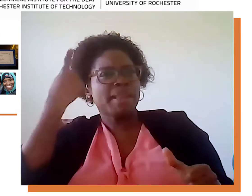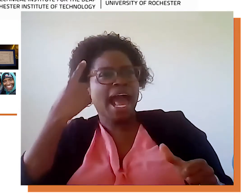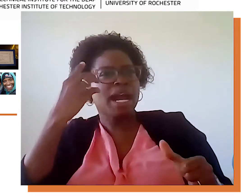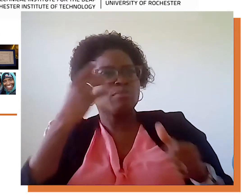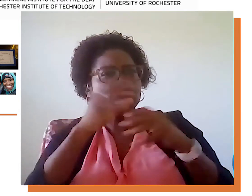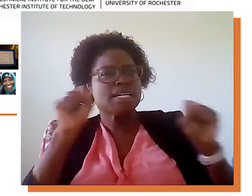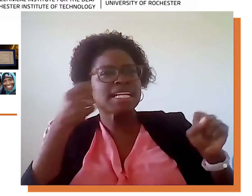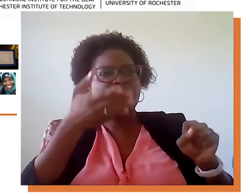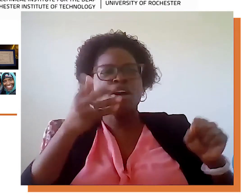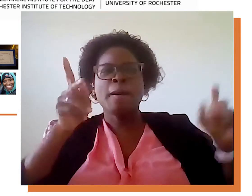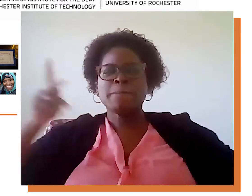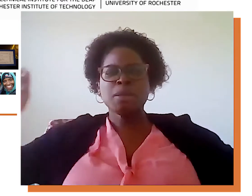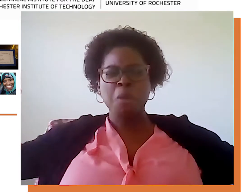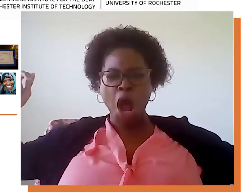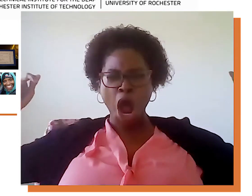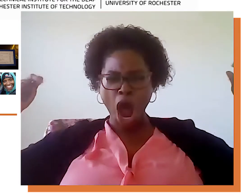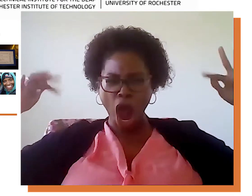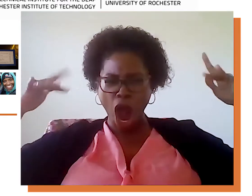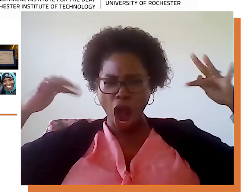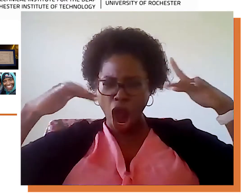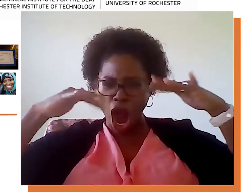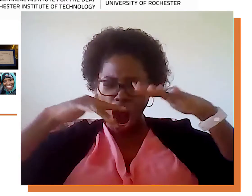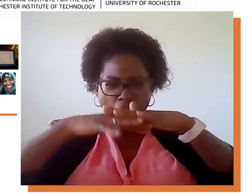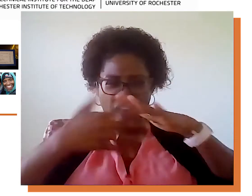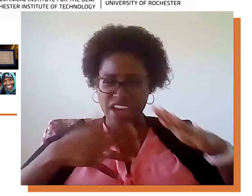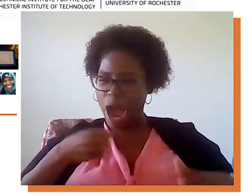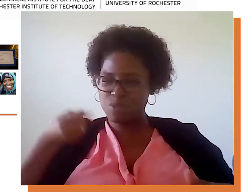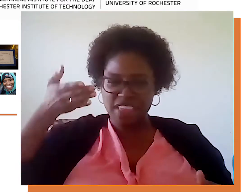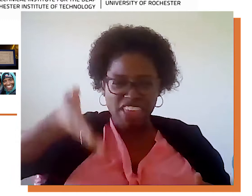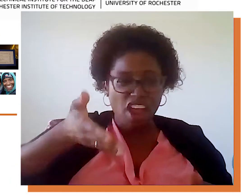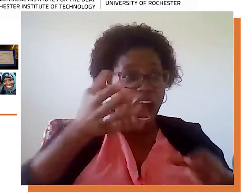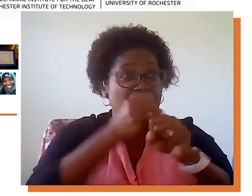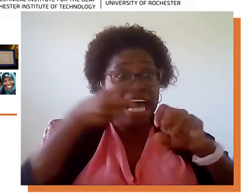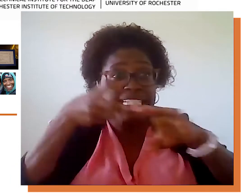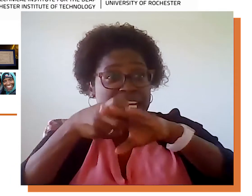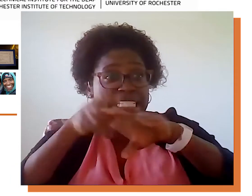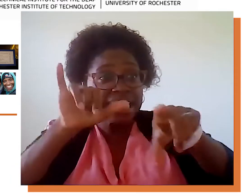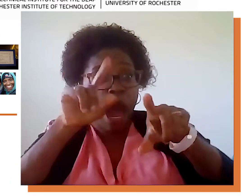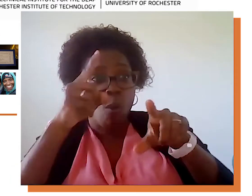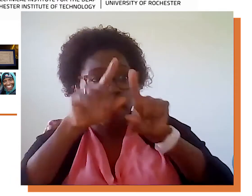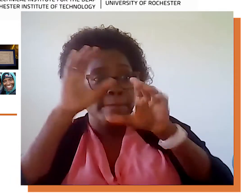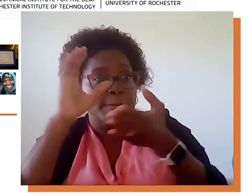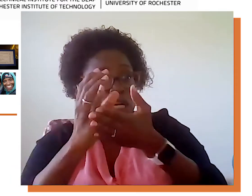to be there present for the inauguration of the very first black President of the United States